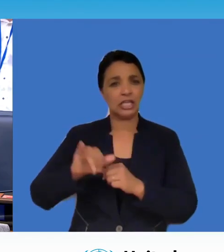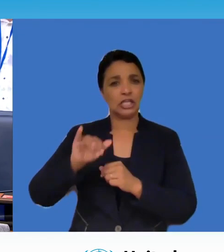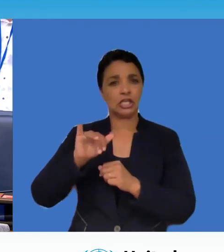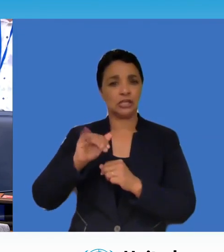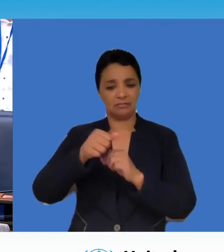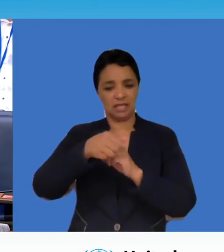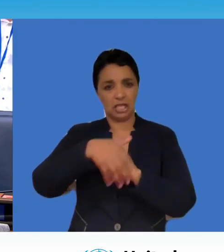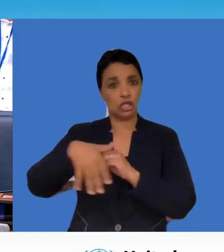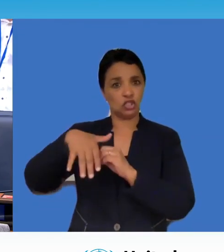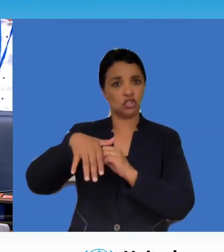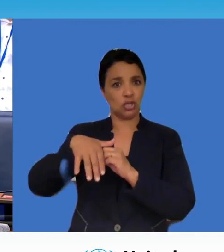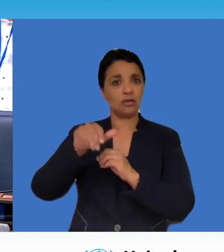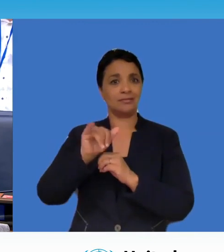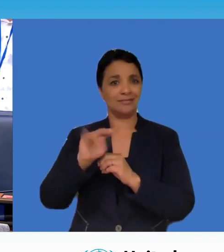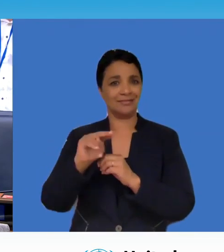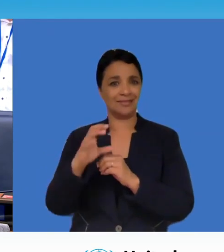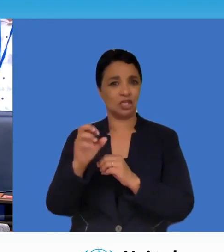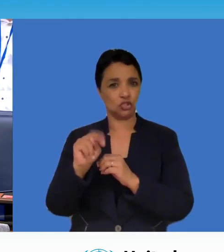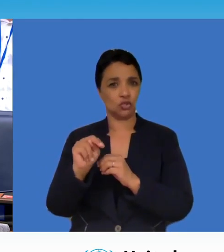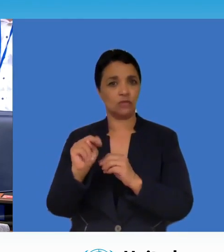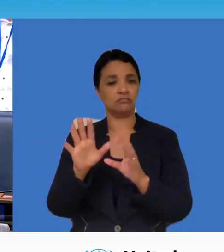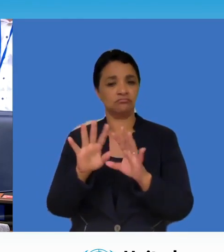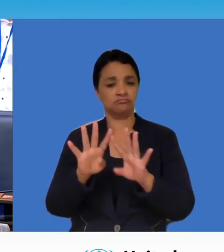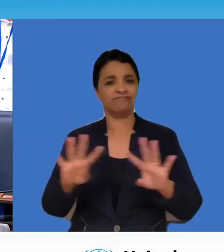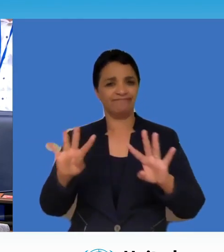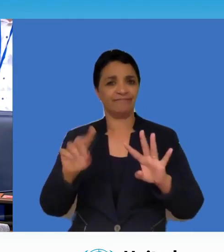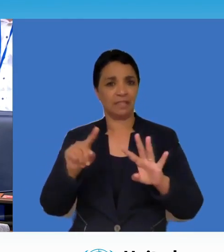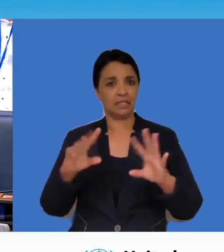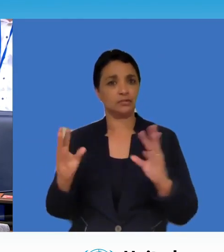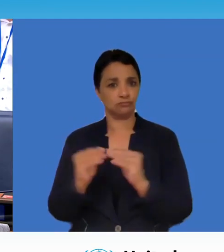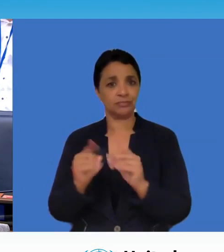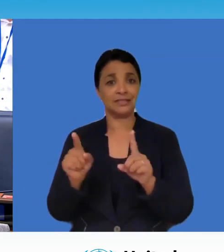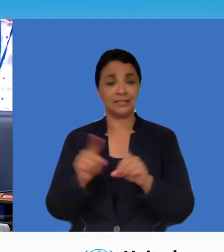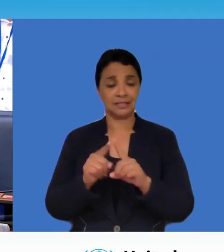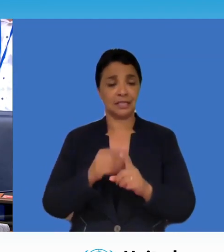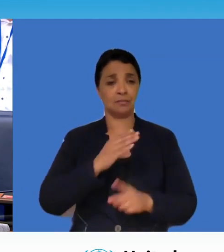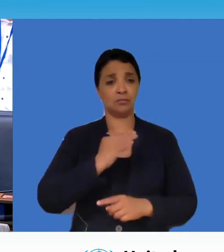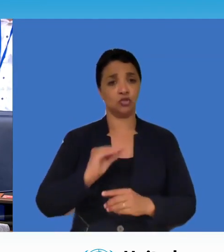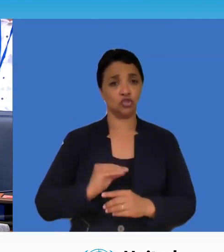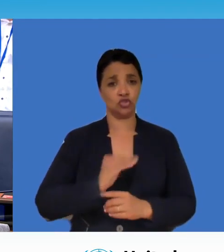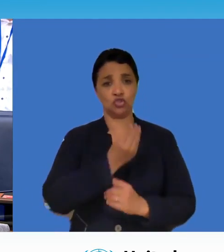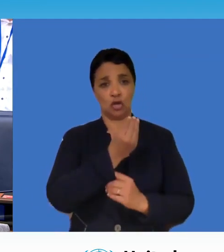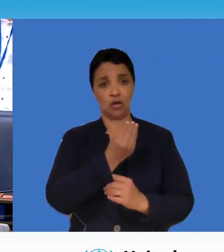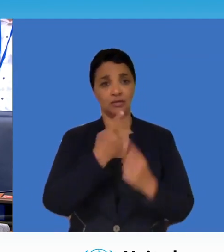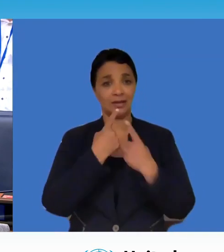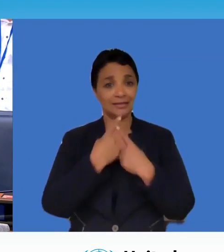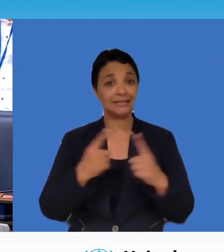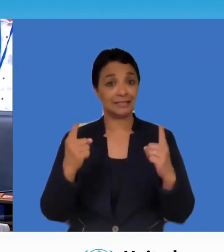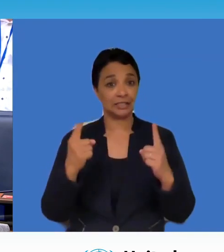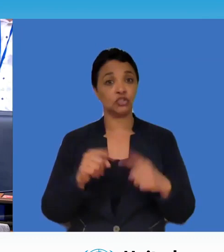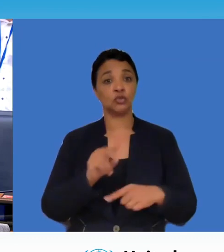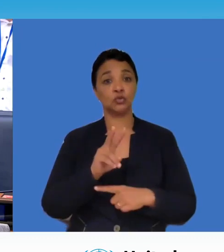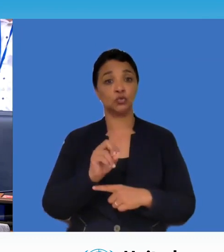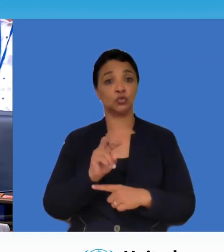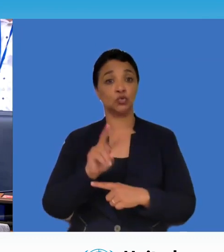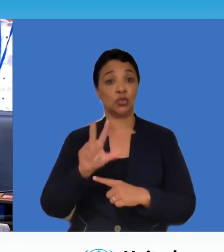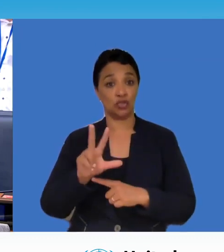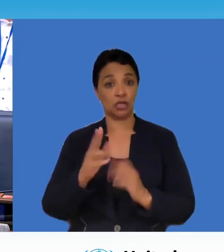for the next decad through the jarta Declaration 2023 to 20 32 currently govern Mongolia